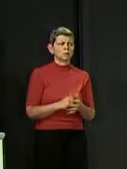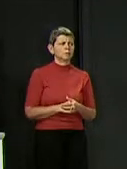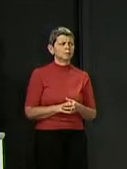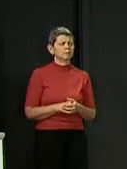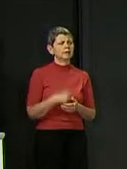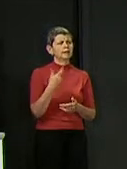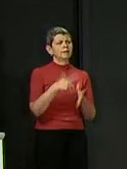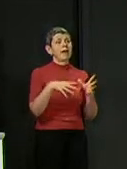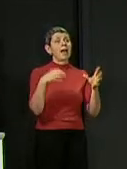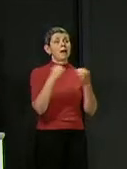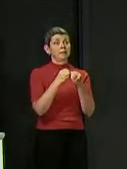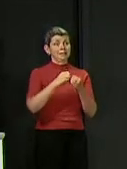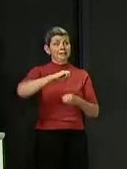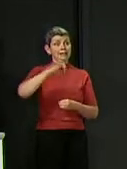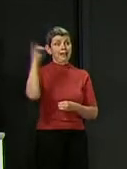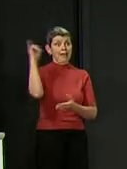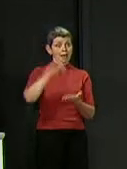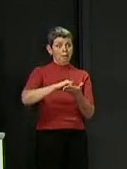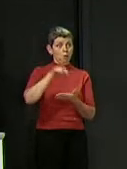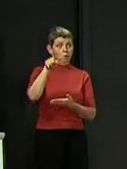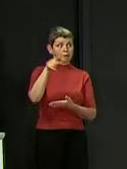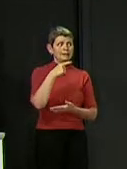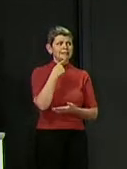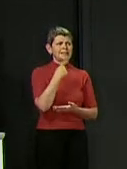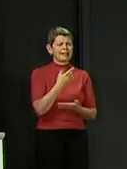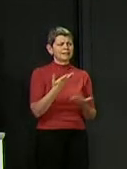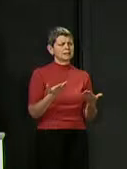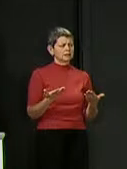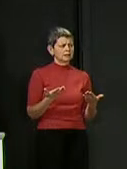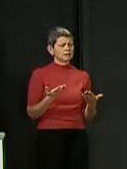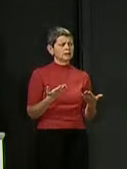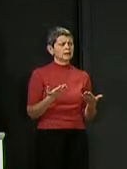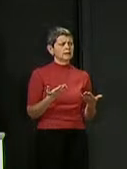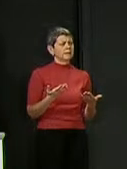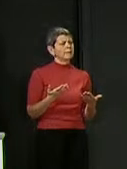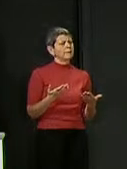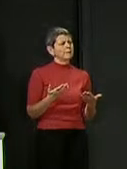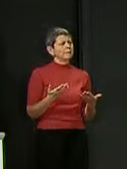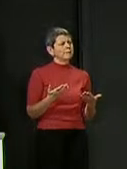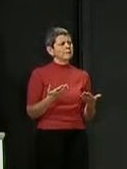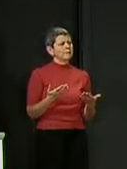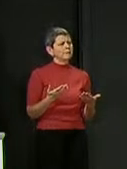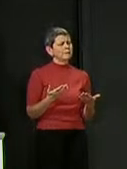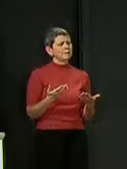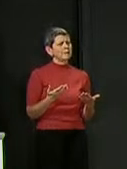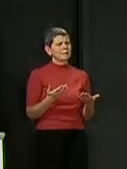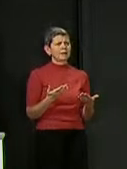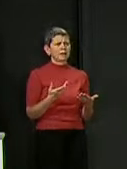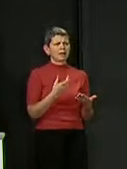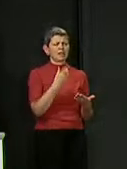Airport has warned that a piecemeal approach on travel will compound the devastating impact